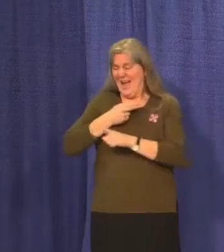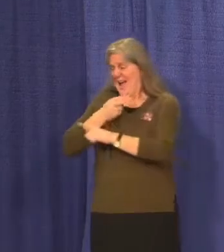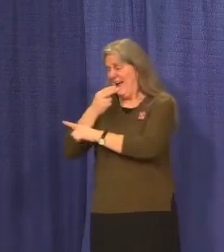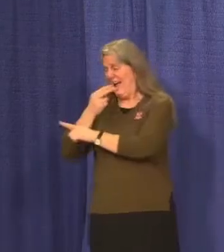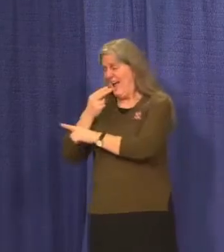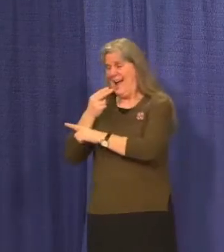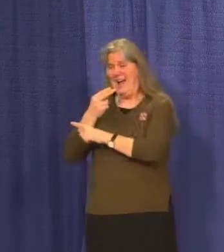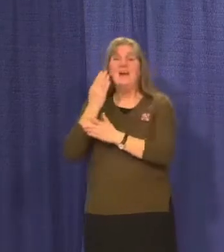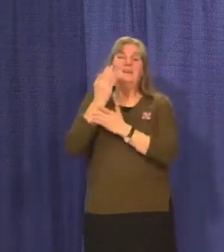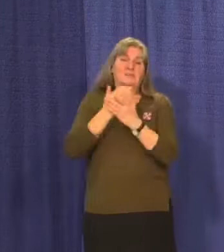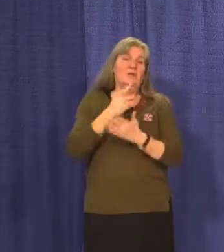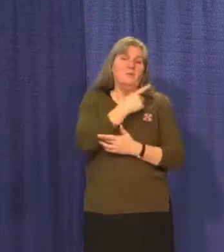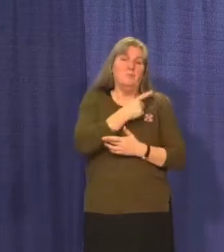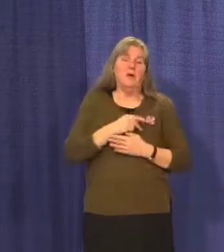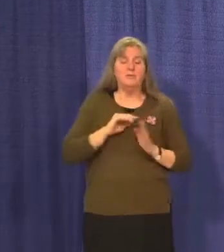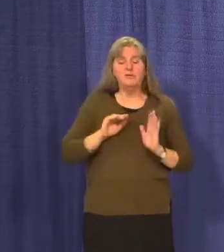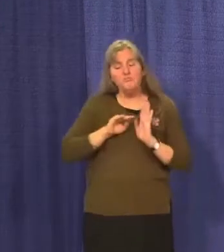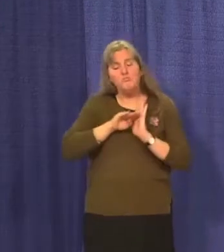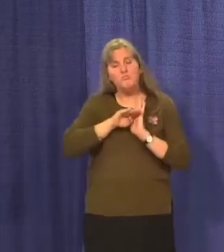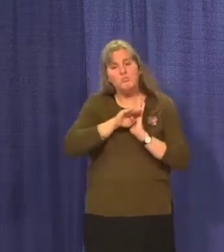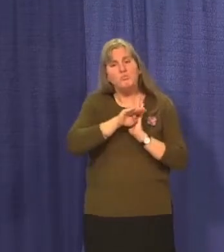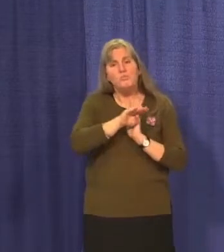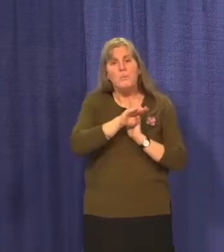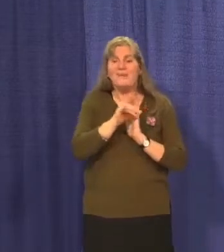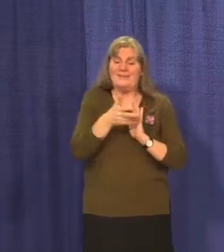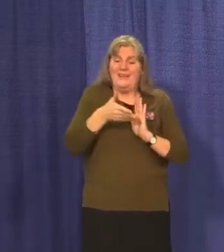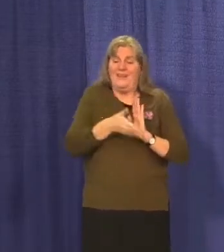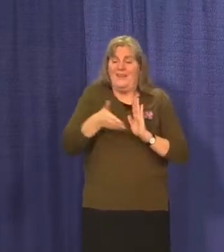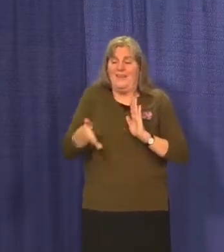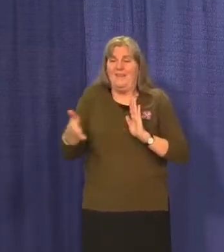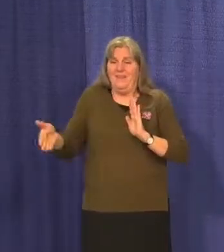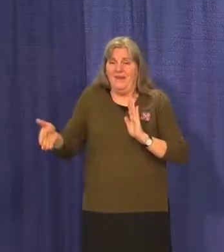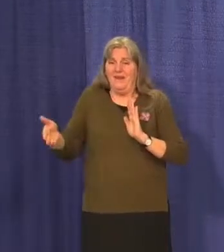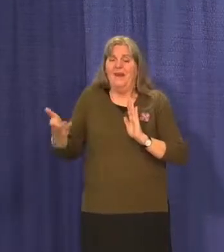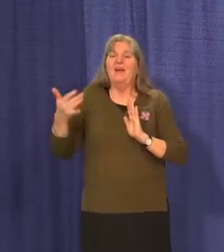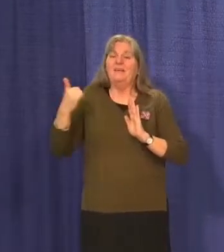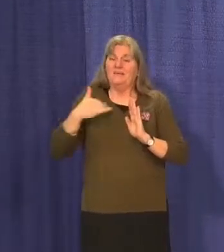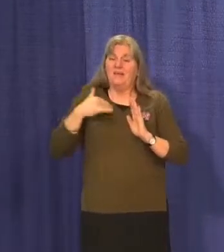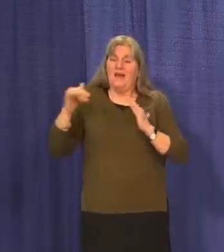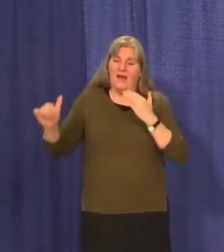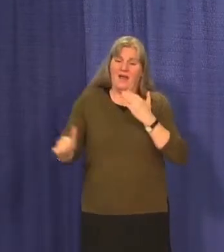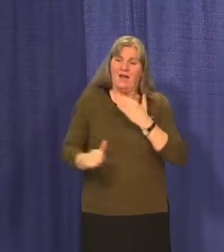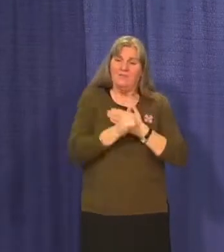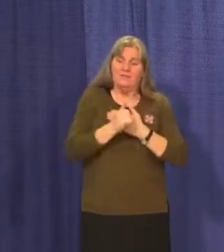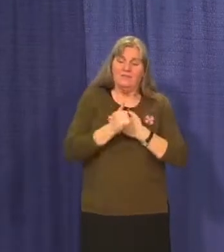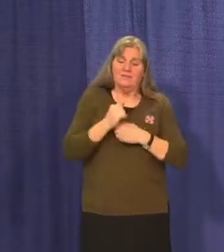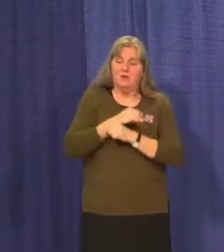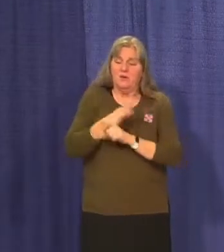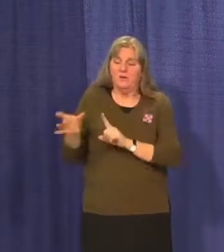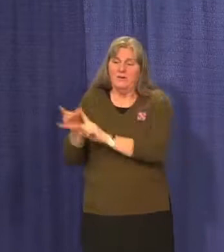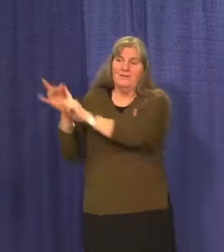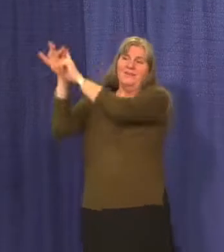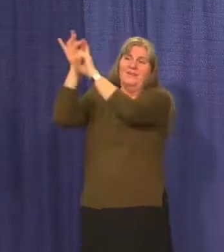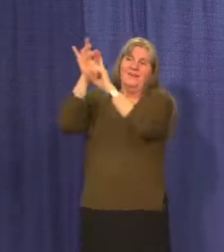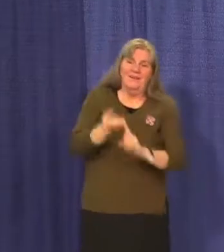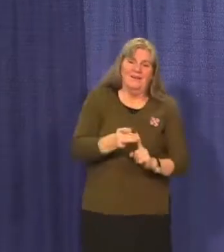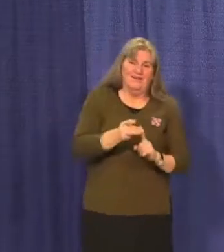if more stable in most provinces. So the risk of impartation remains a significant.